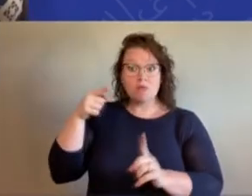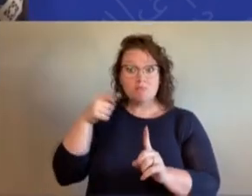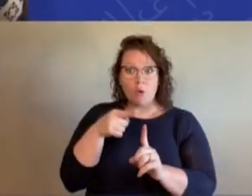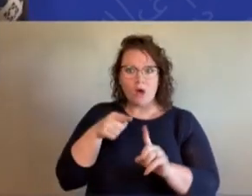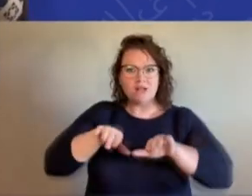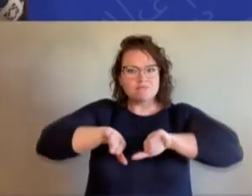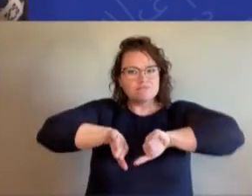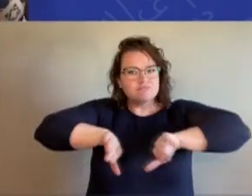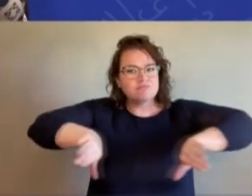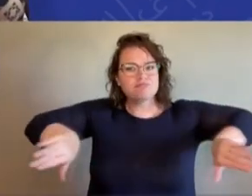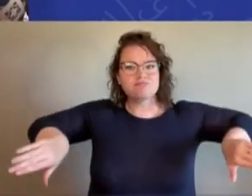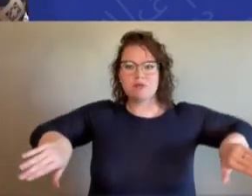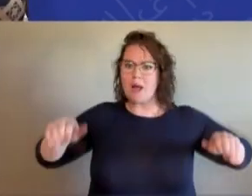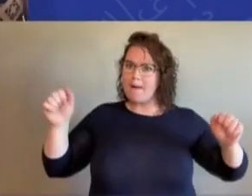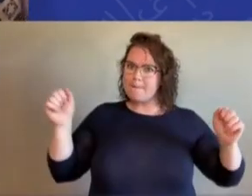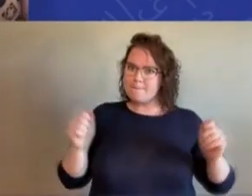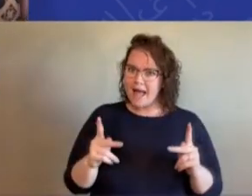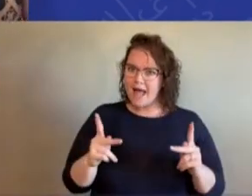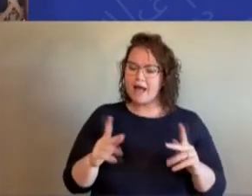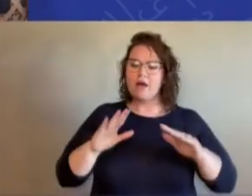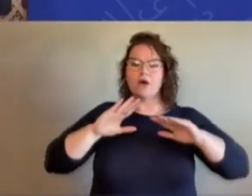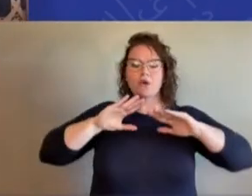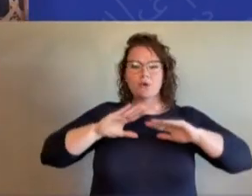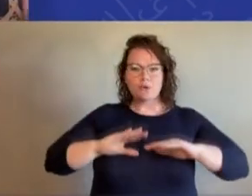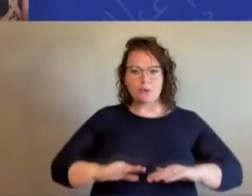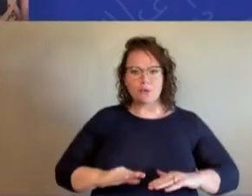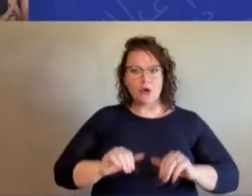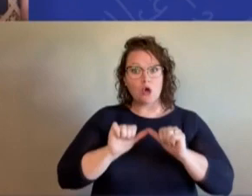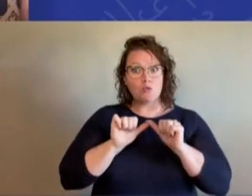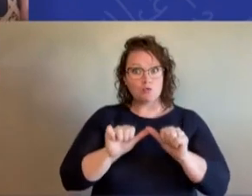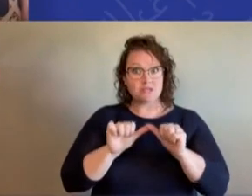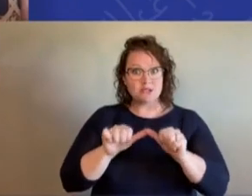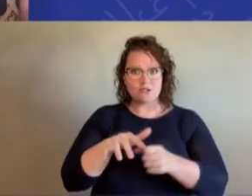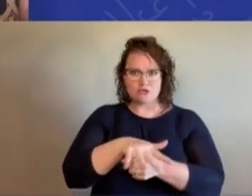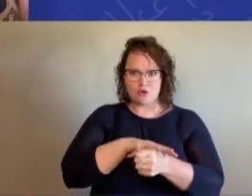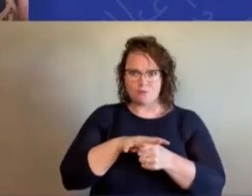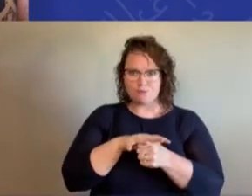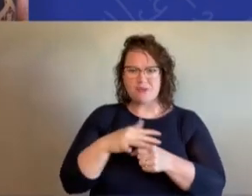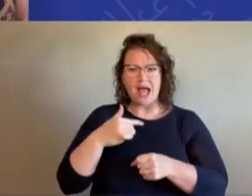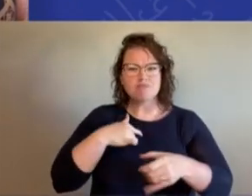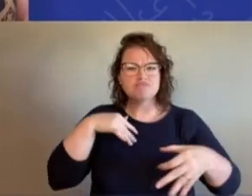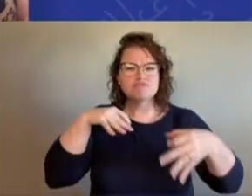The good news is when we get amped up, or shut down, we are able to come back into our